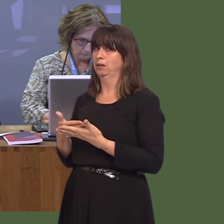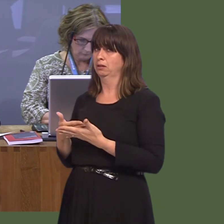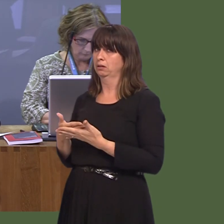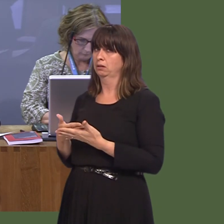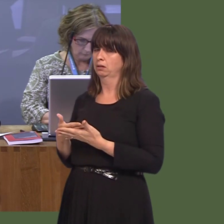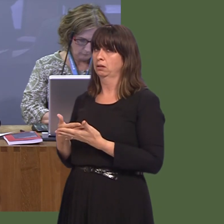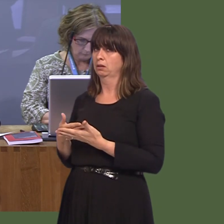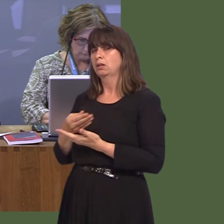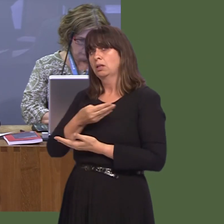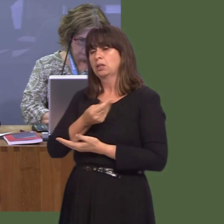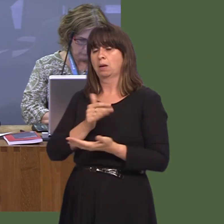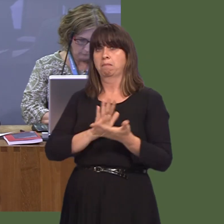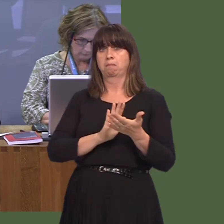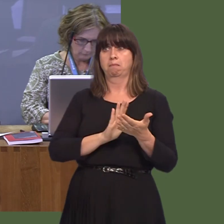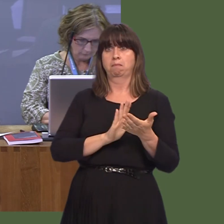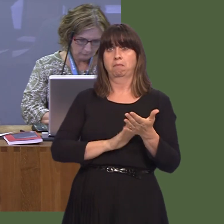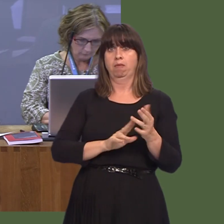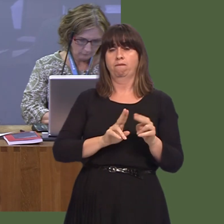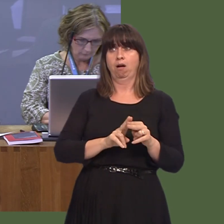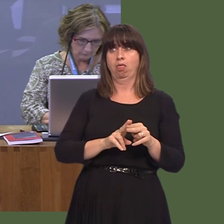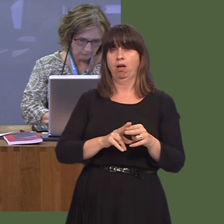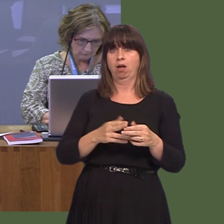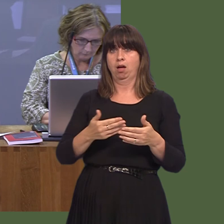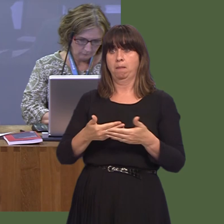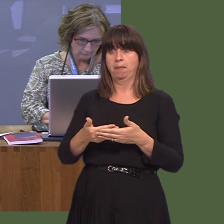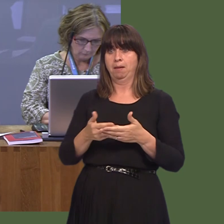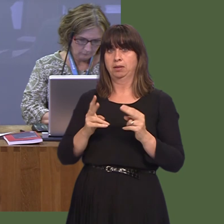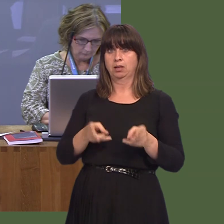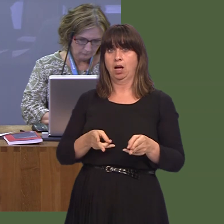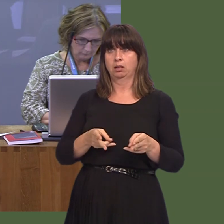Some parents in north Wales who have lost children are obviously very concerned about